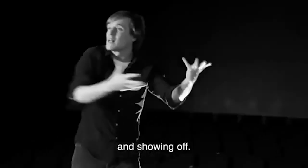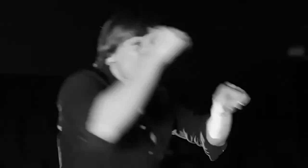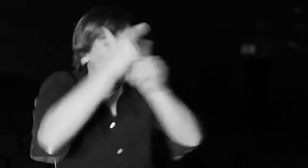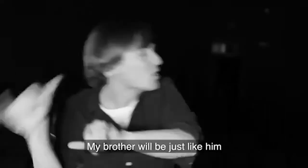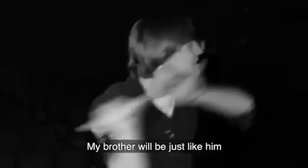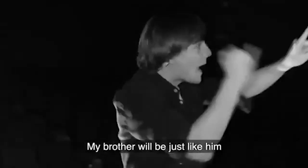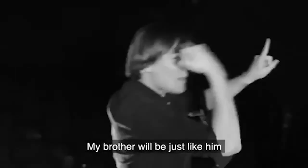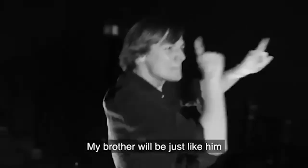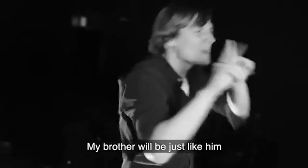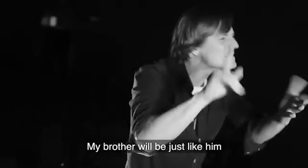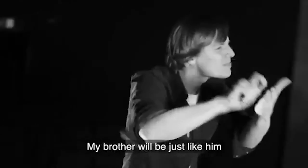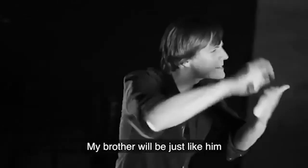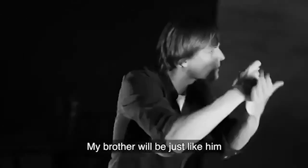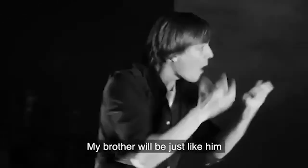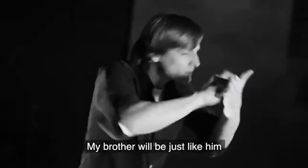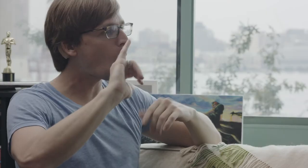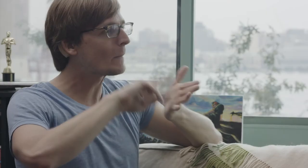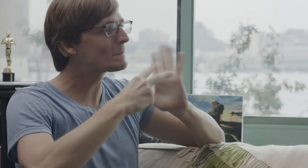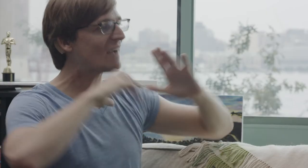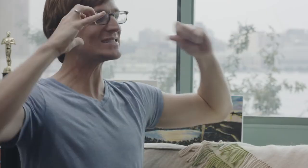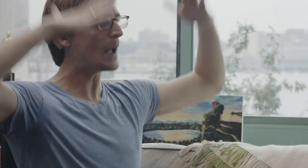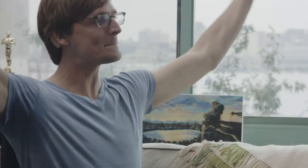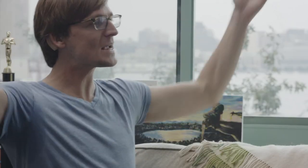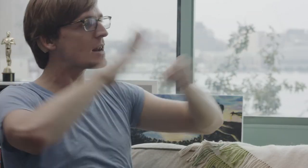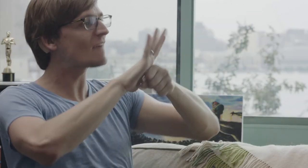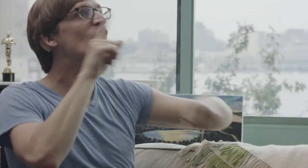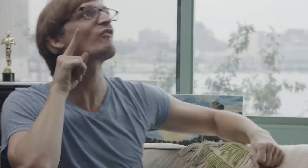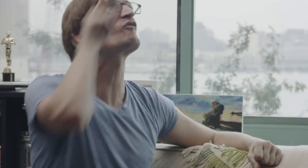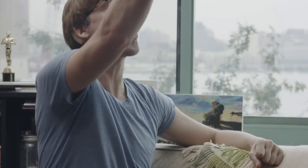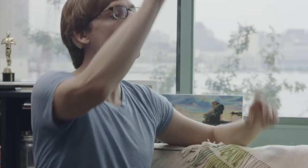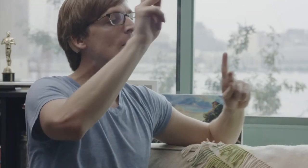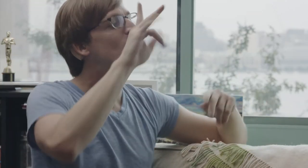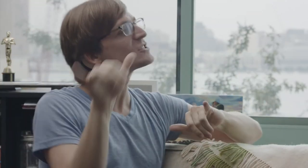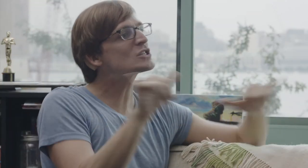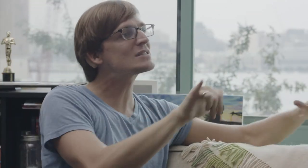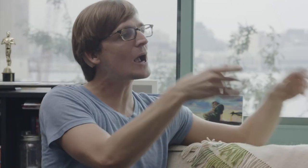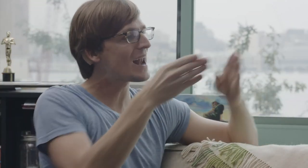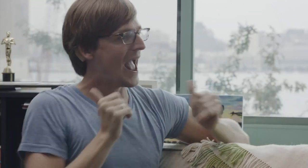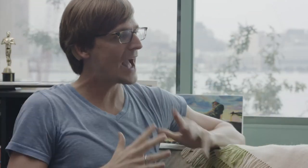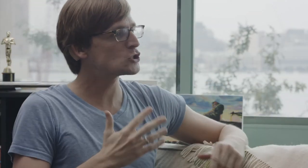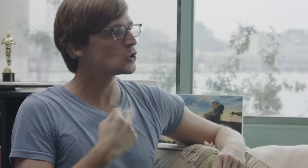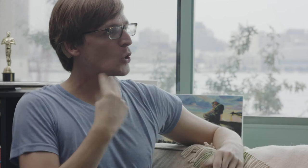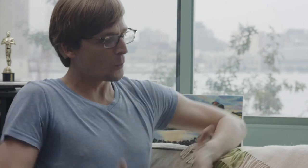they gotta be able to see what you're signing, so it needs to carry just like a human voicing needs to carry